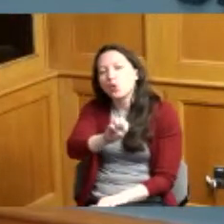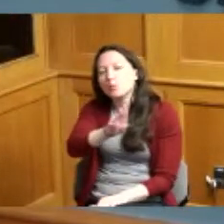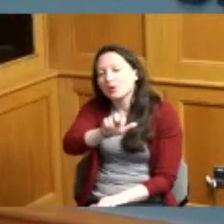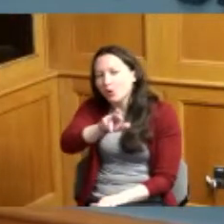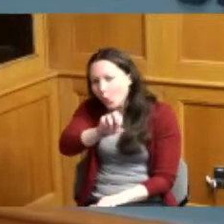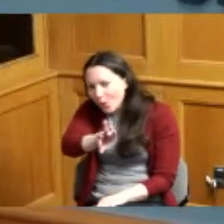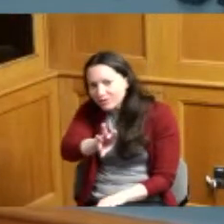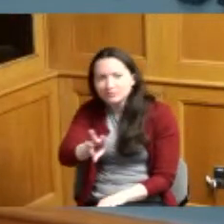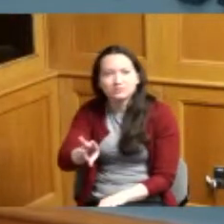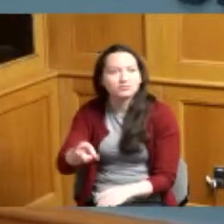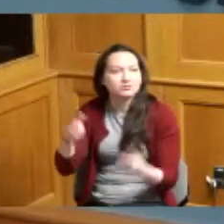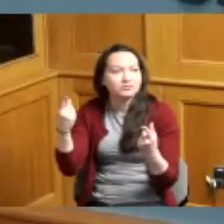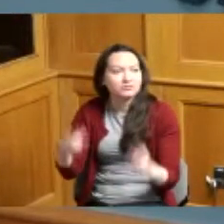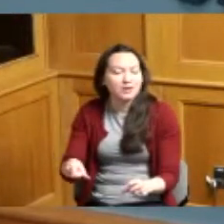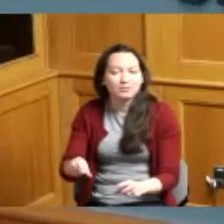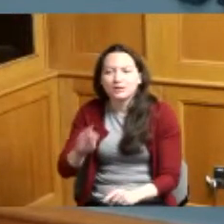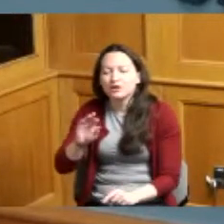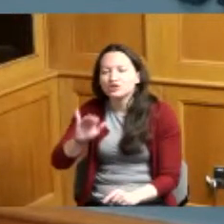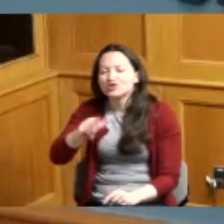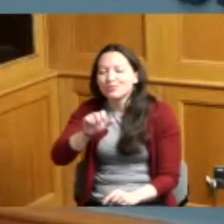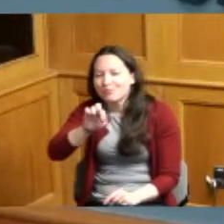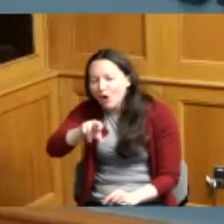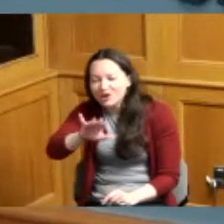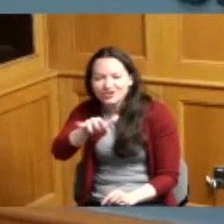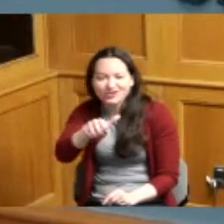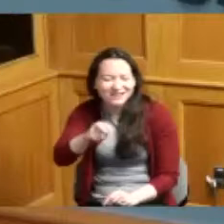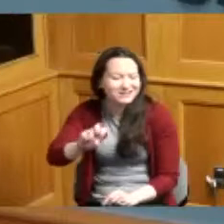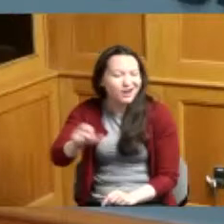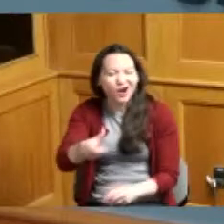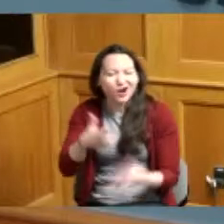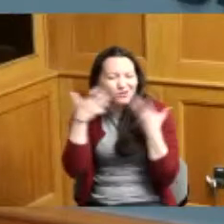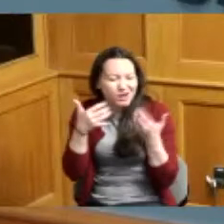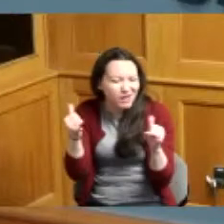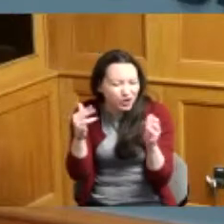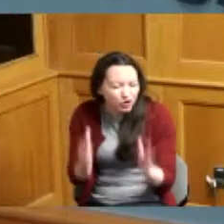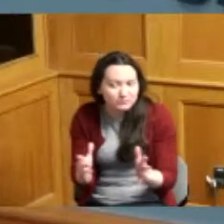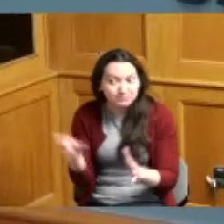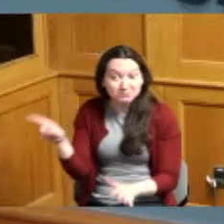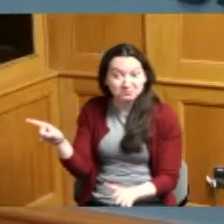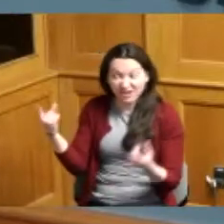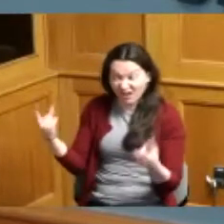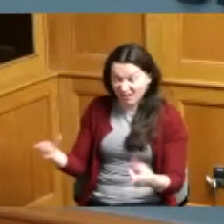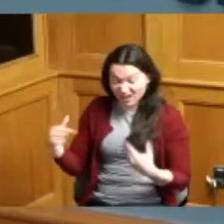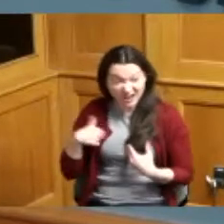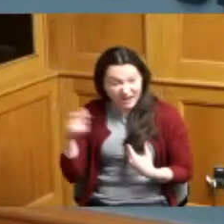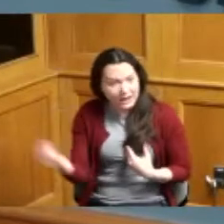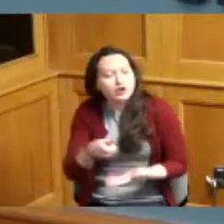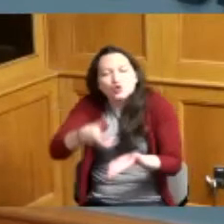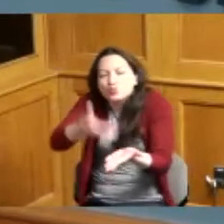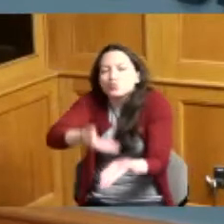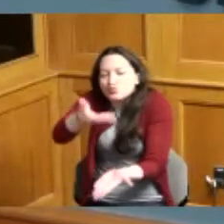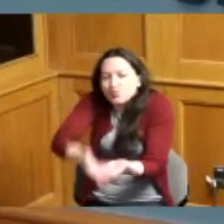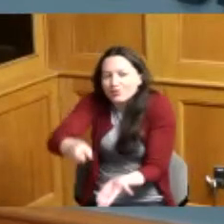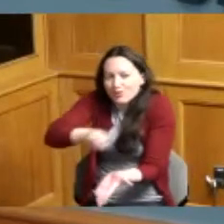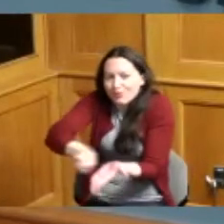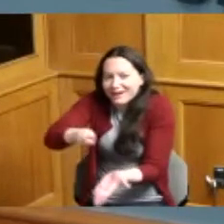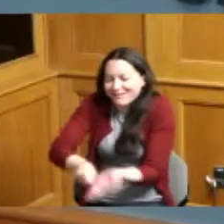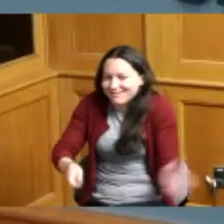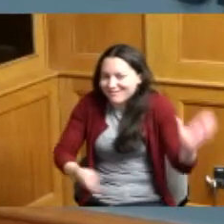JaMarr Chase and some others has the Bengals do we have anything in writing that's binding